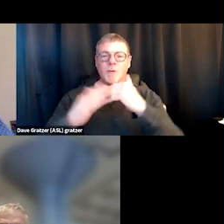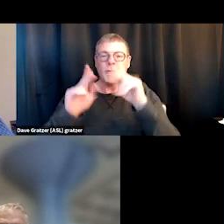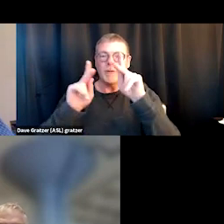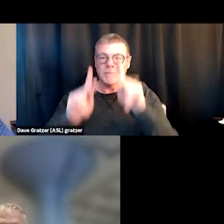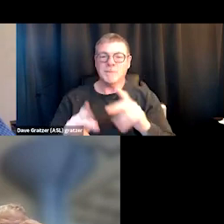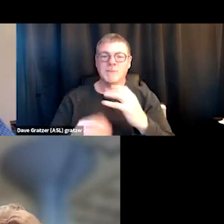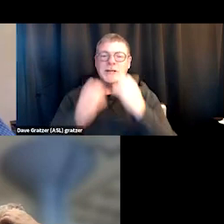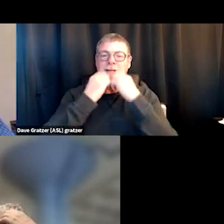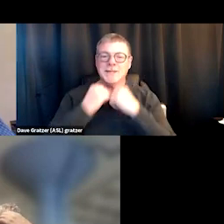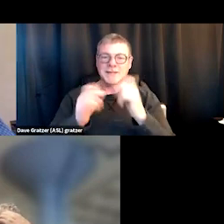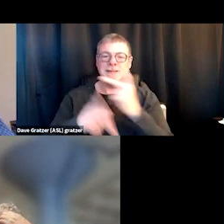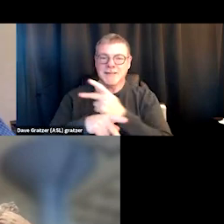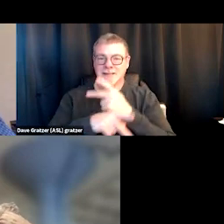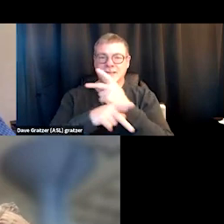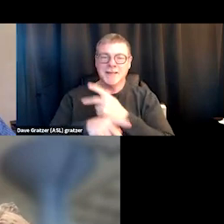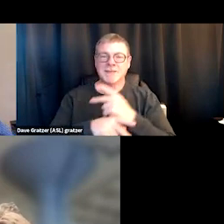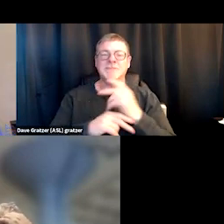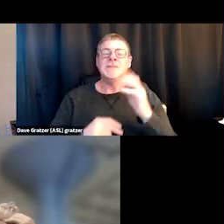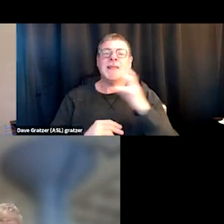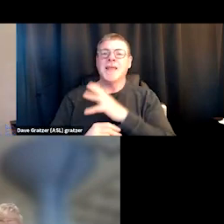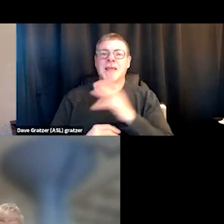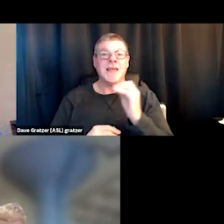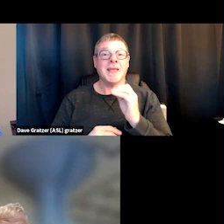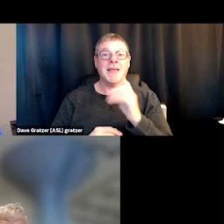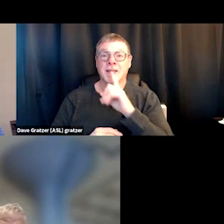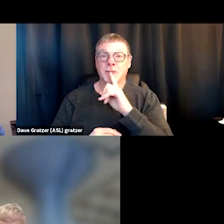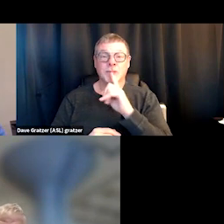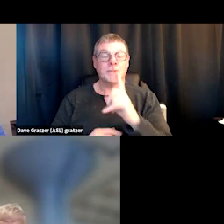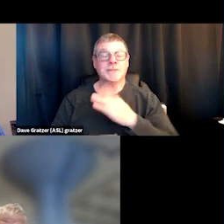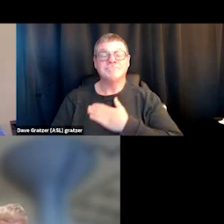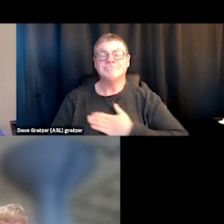and the peer-directed emphasis, and it just really a pleasure to be here.